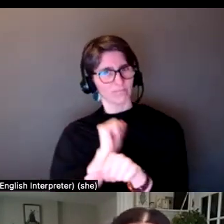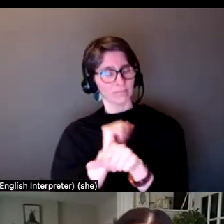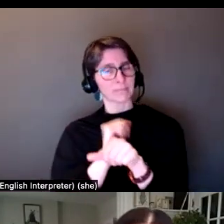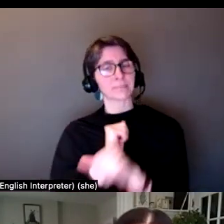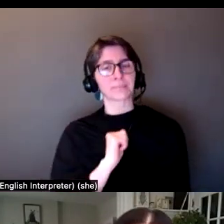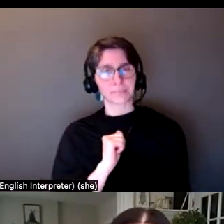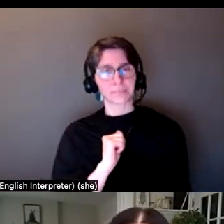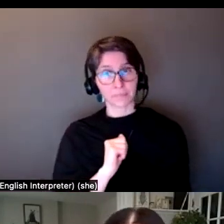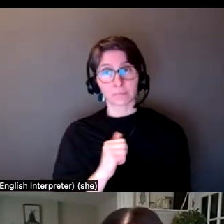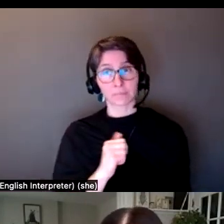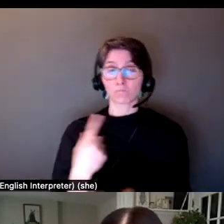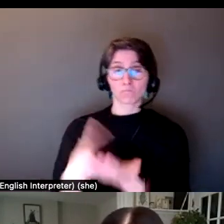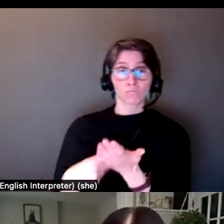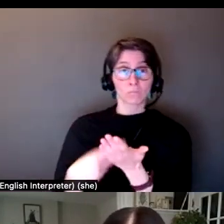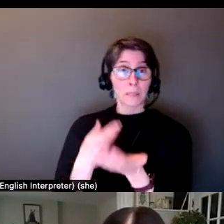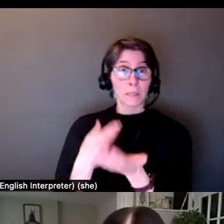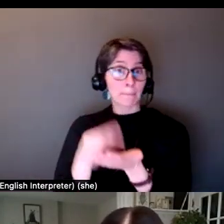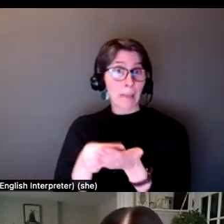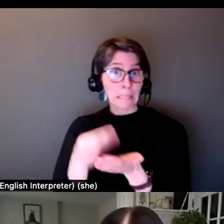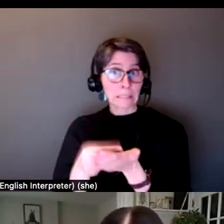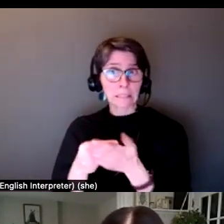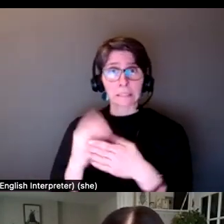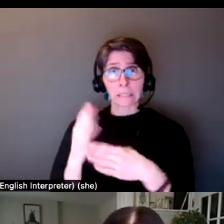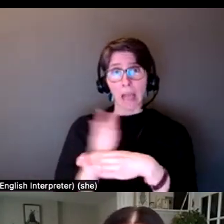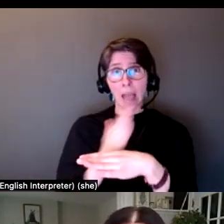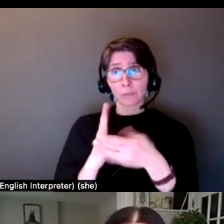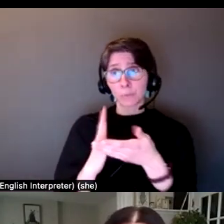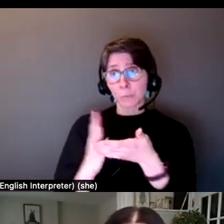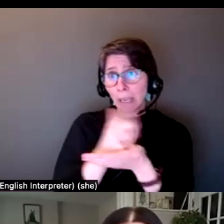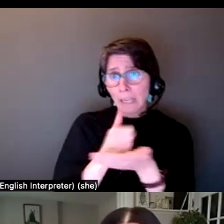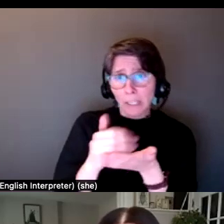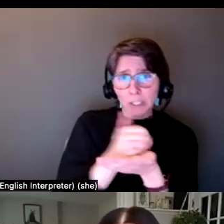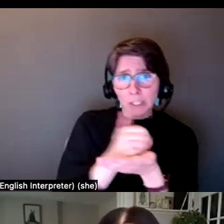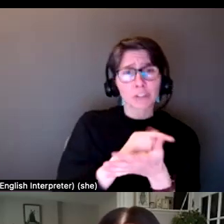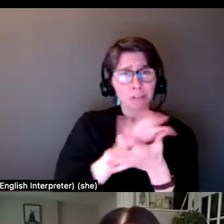talking about money and average wages across the industry, we're also going to be talking